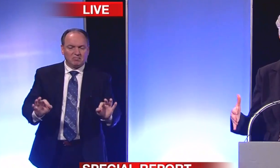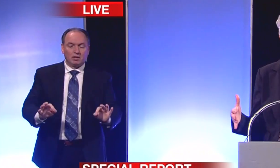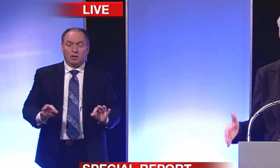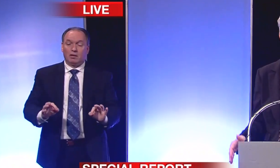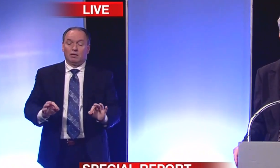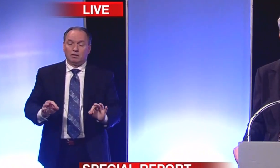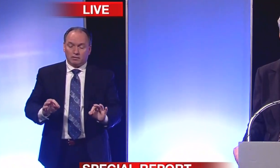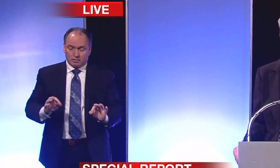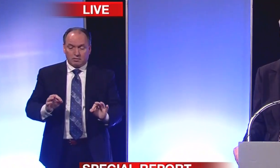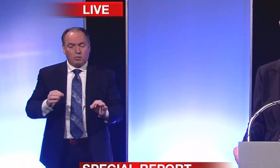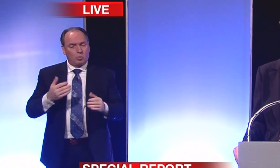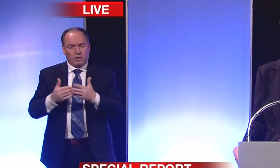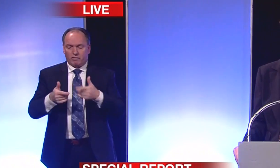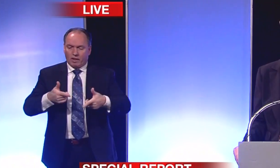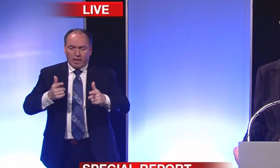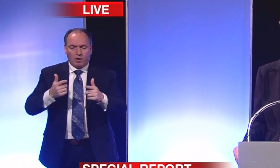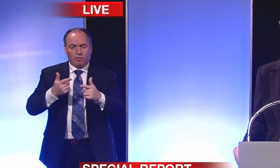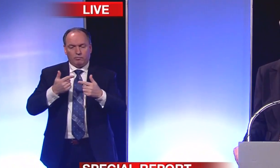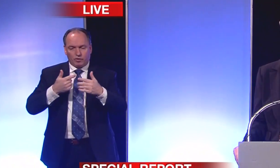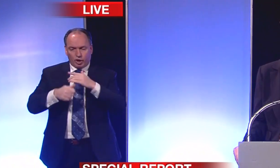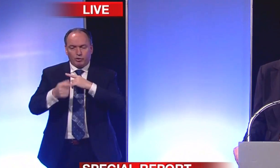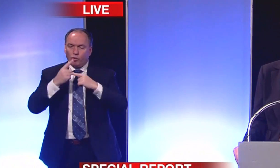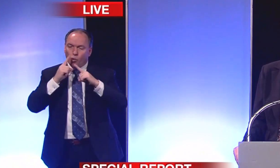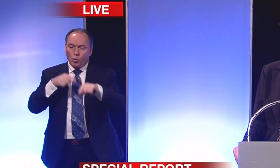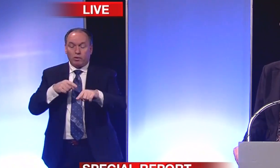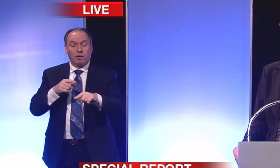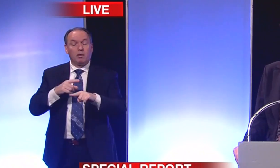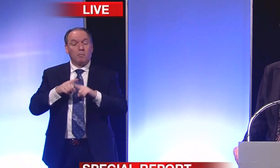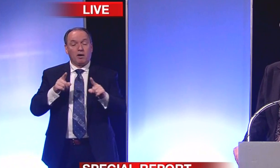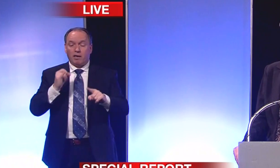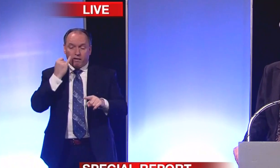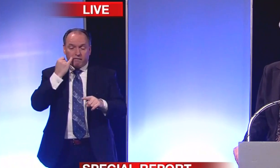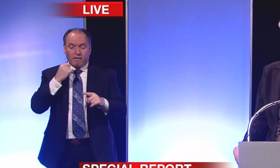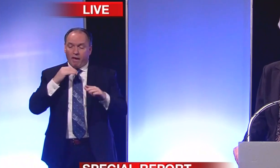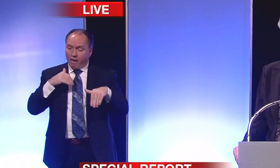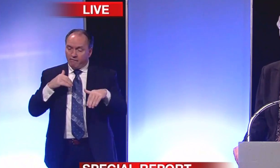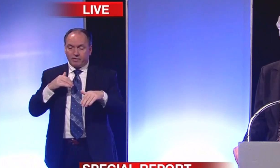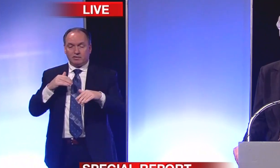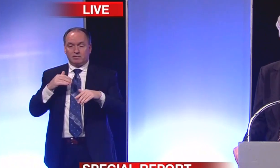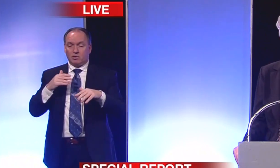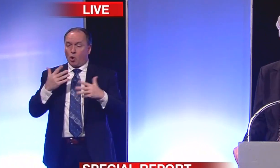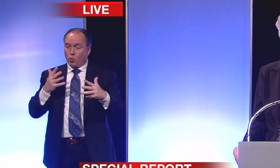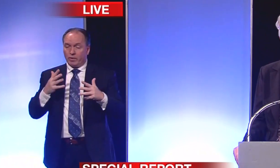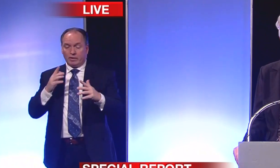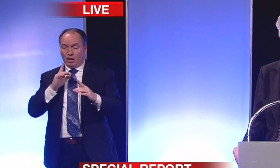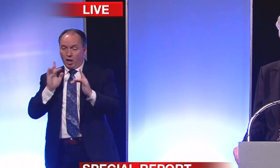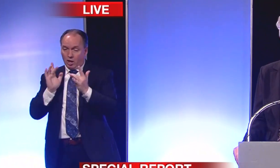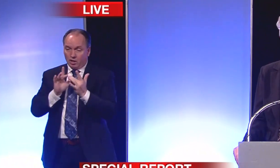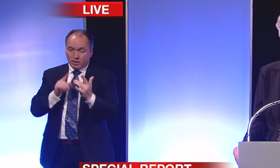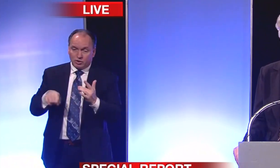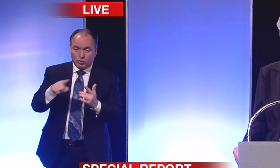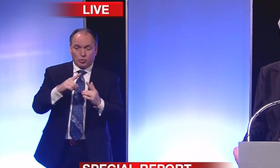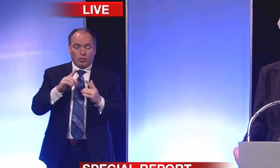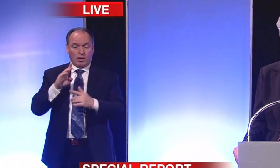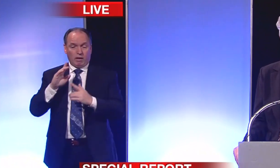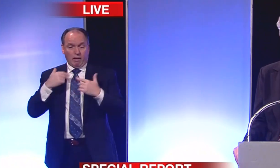YOU NEED TO QUARANTINED HERSELF UNTIL THIS PERSON FIND OUT IF THEY ARE POSITIVE OR NEGATIVE.